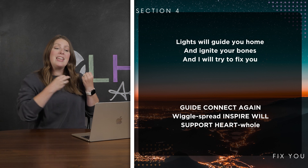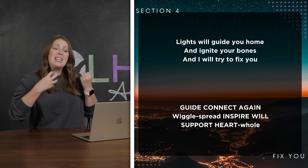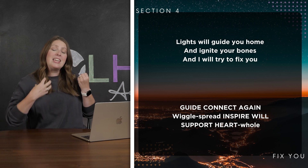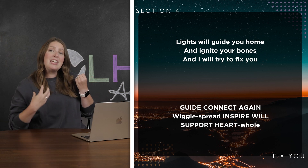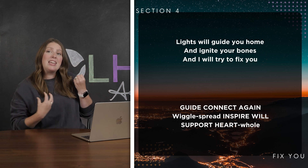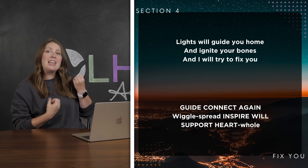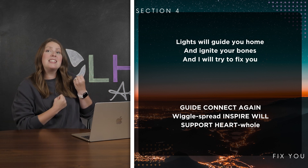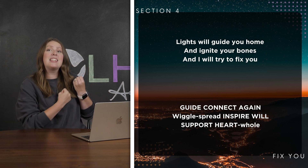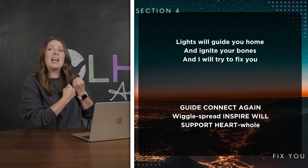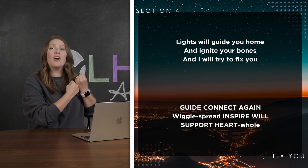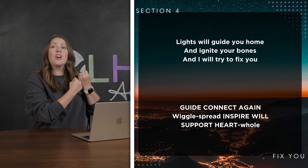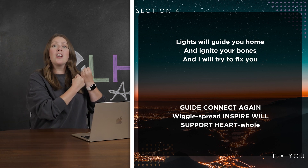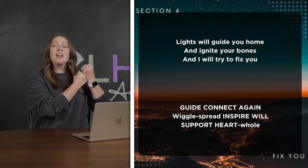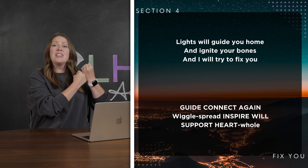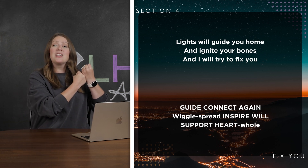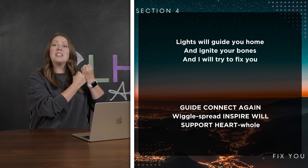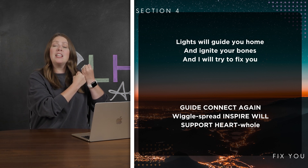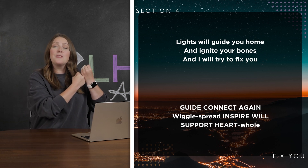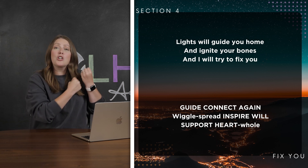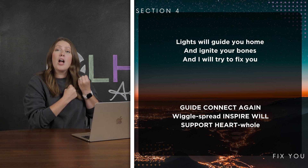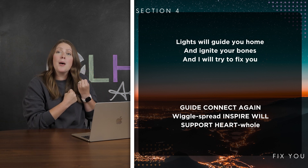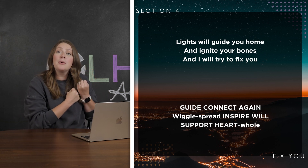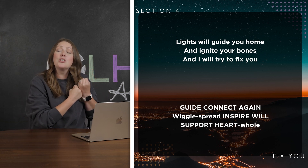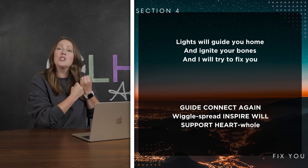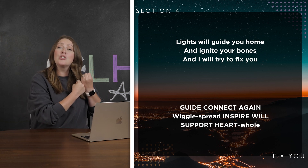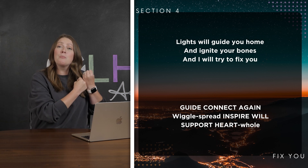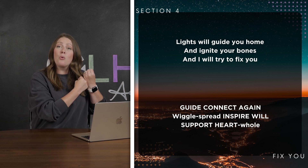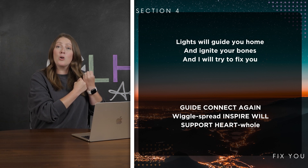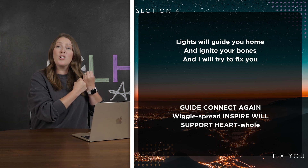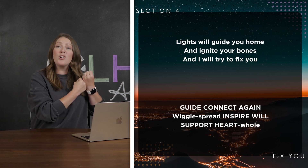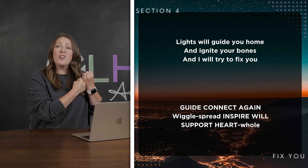He is there to lift her up, to support her.